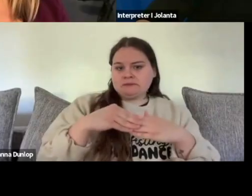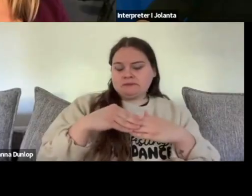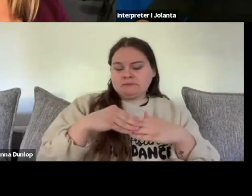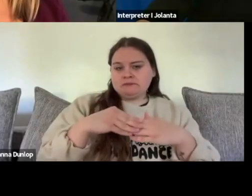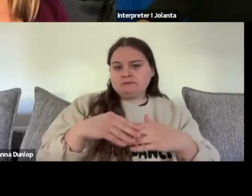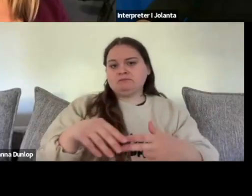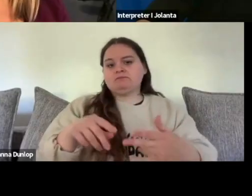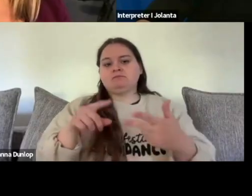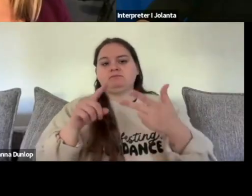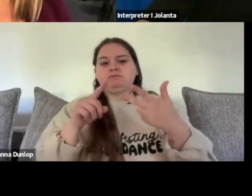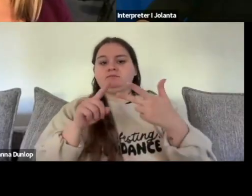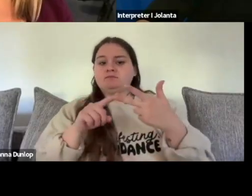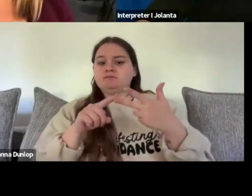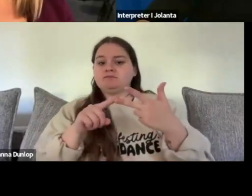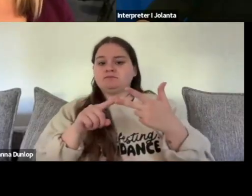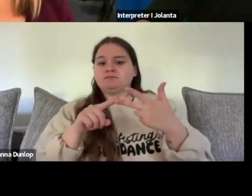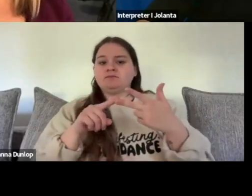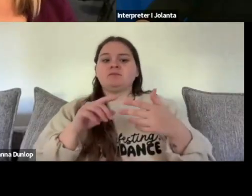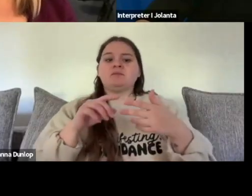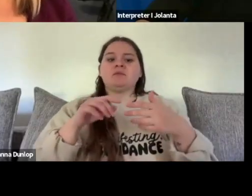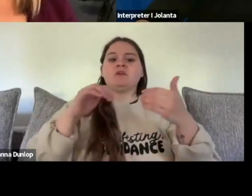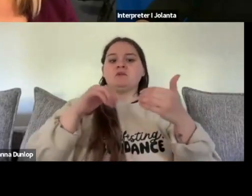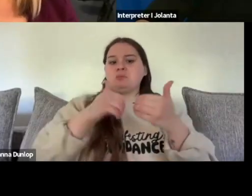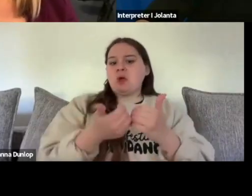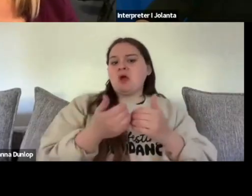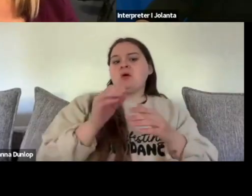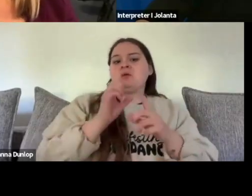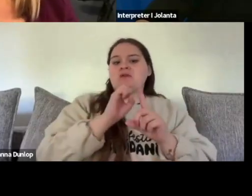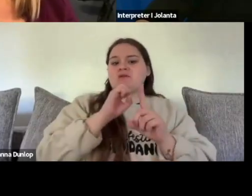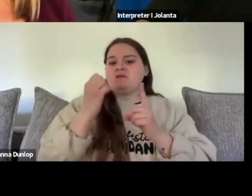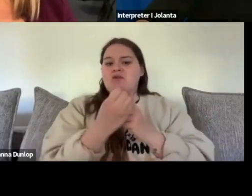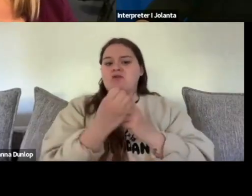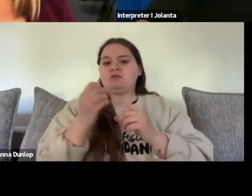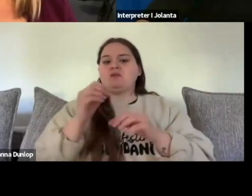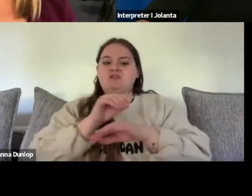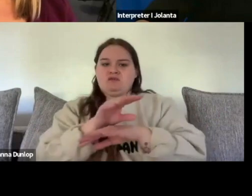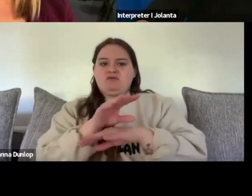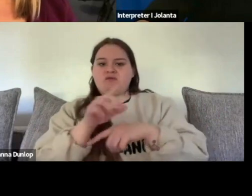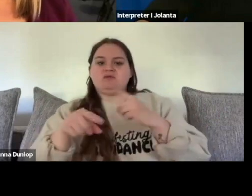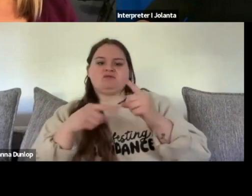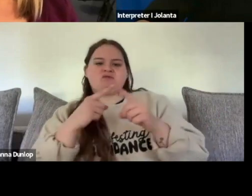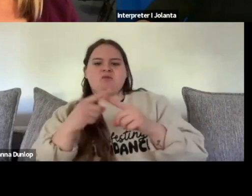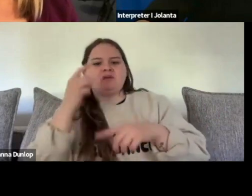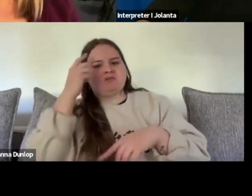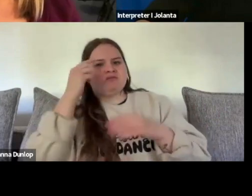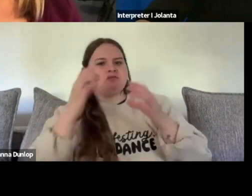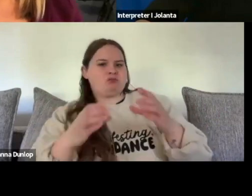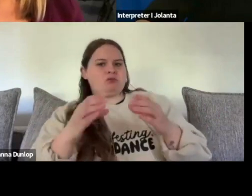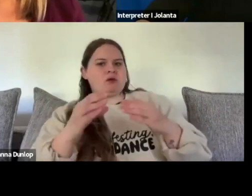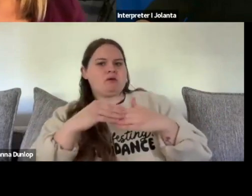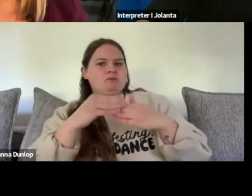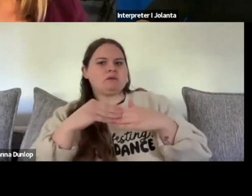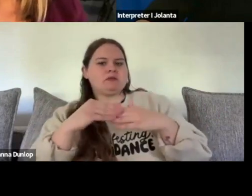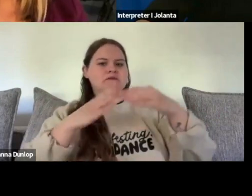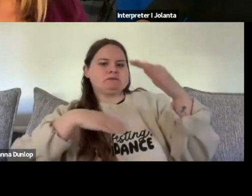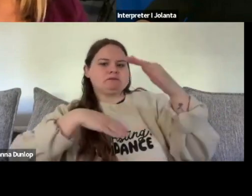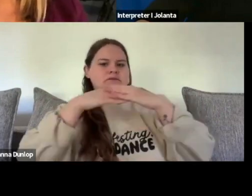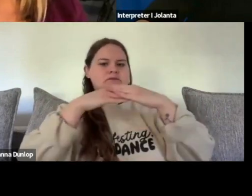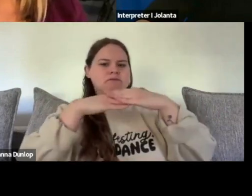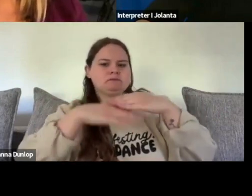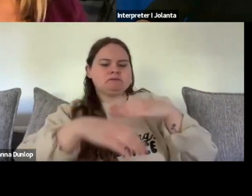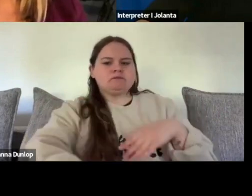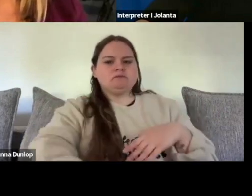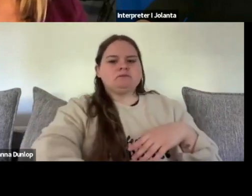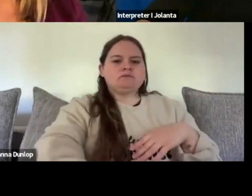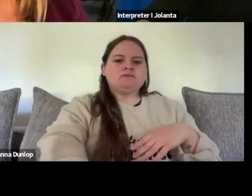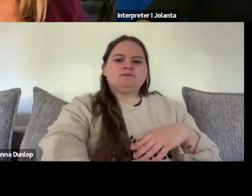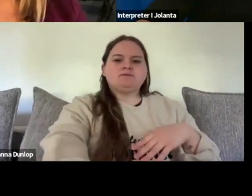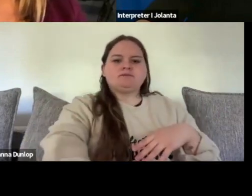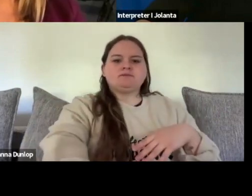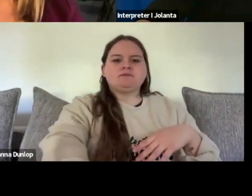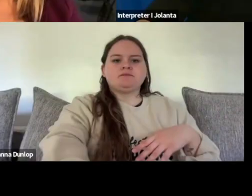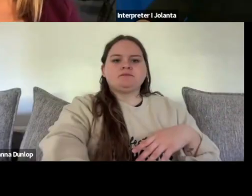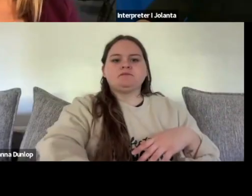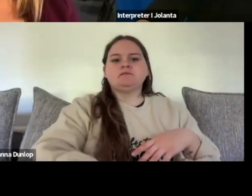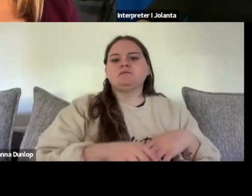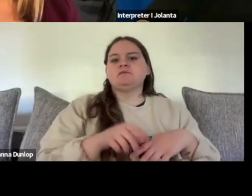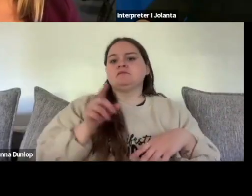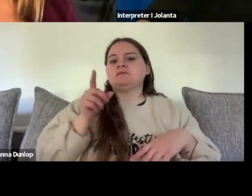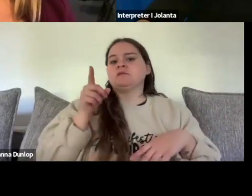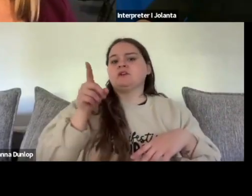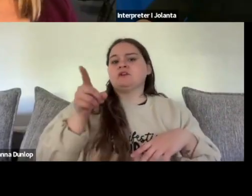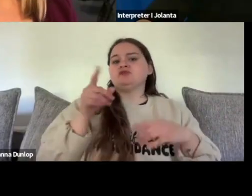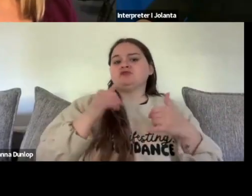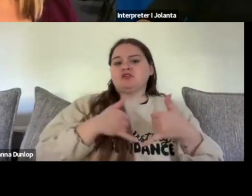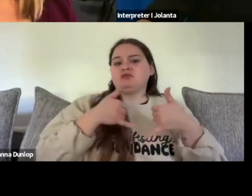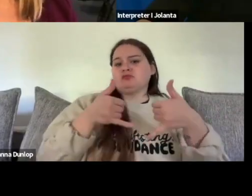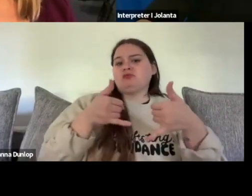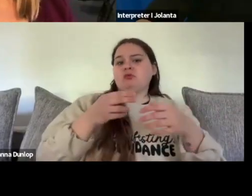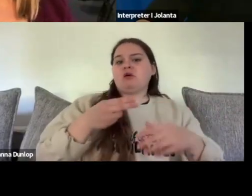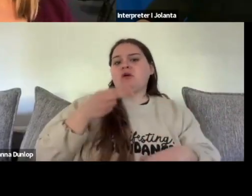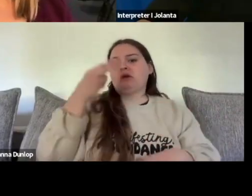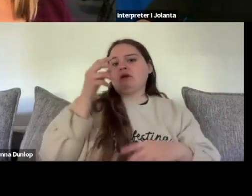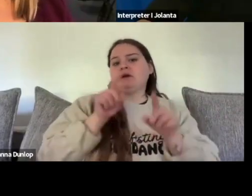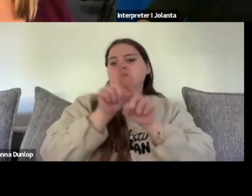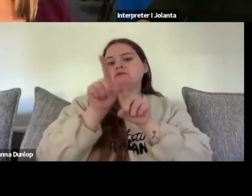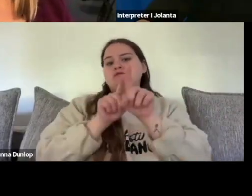plasticity and third the function of environmental factors on windows of peak plasticity